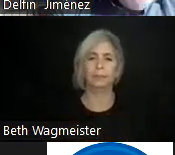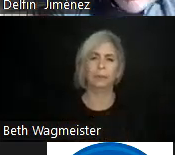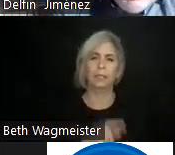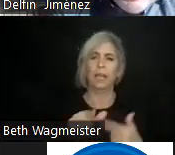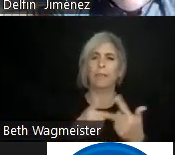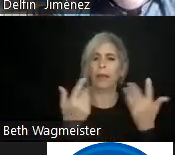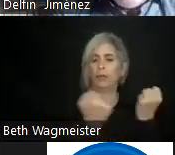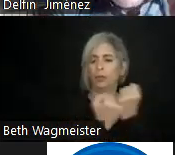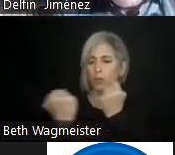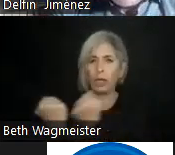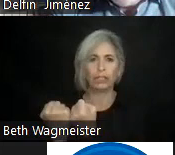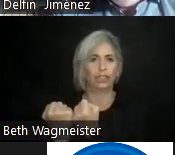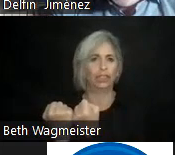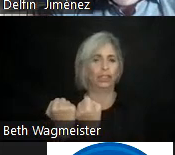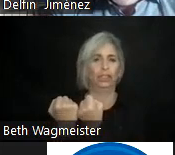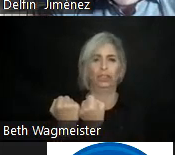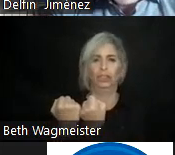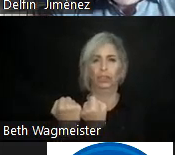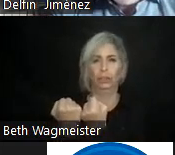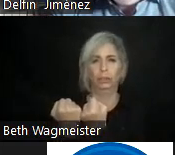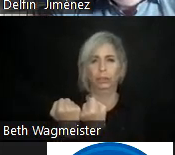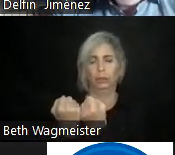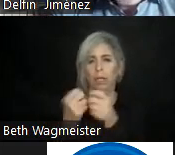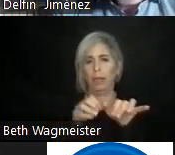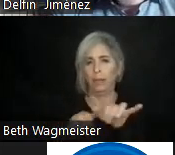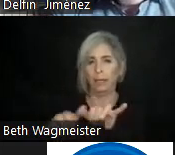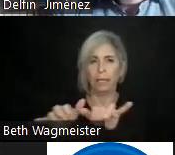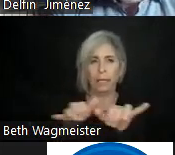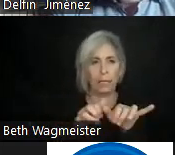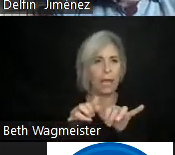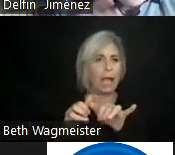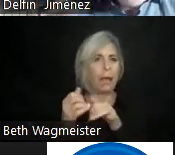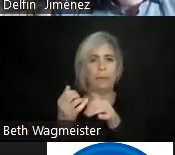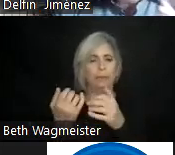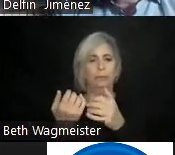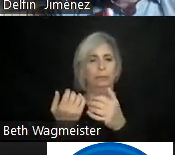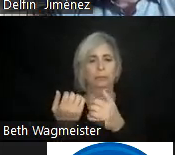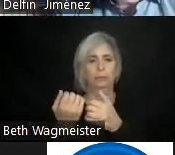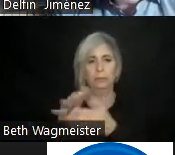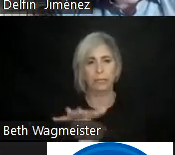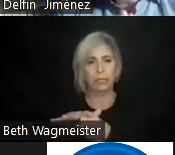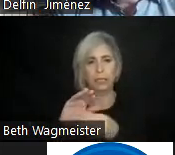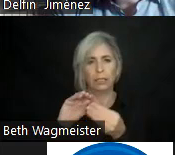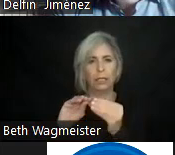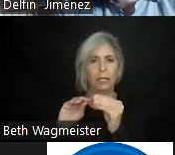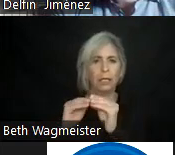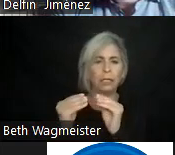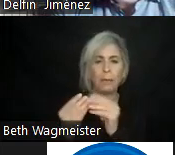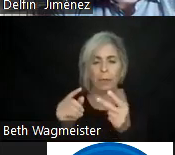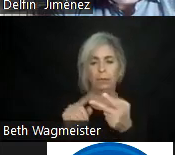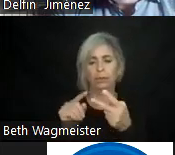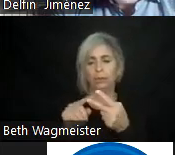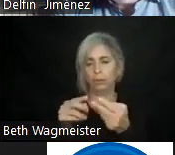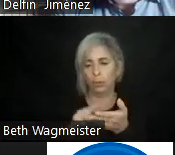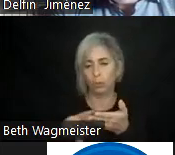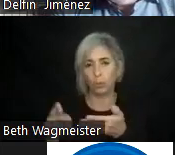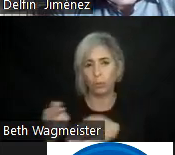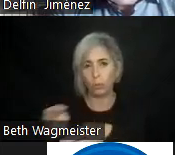very similar. The common standard section is called normative reference, terms and definitions.